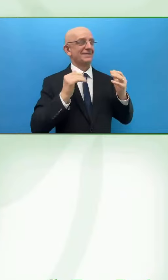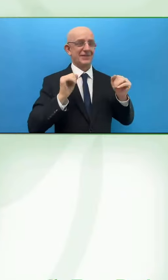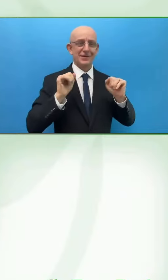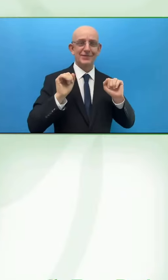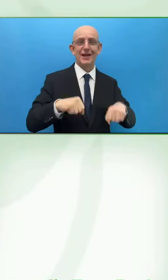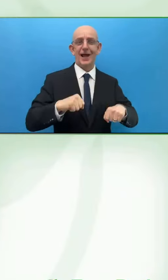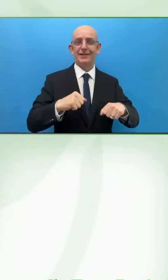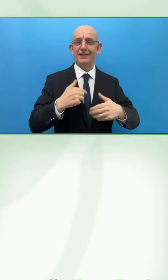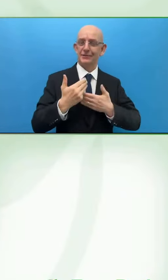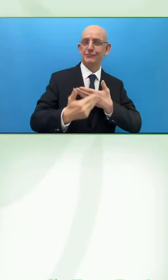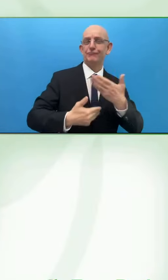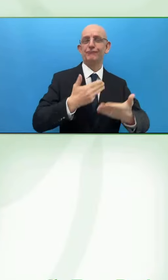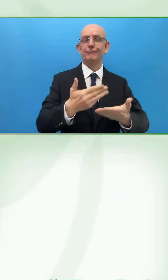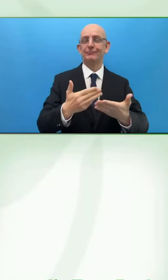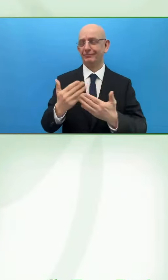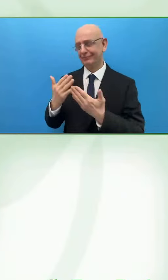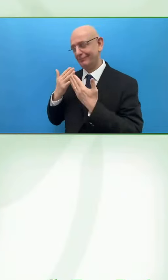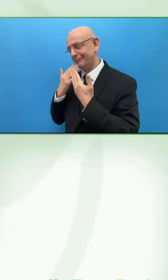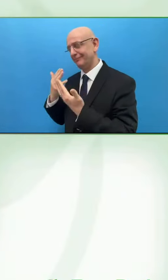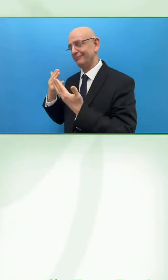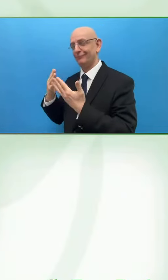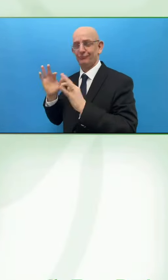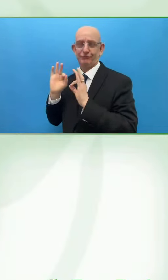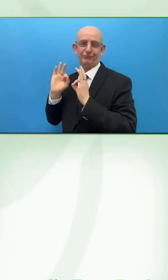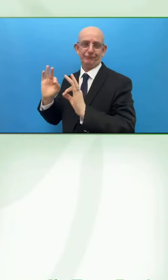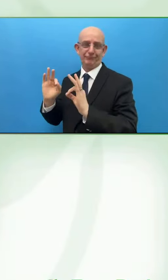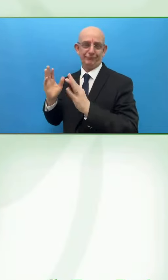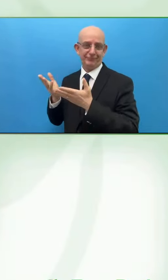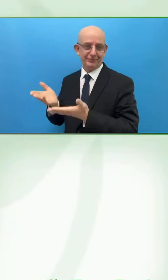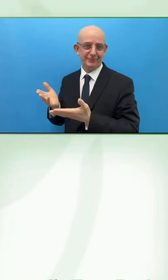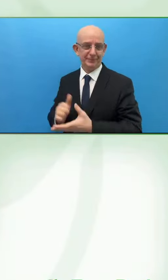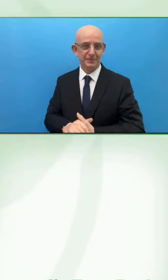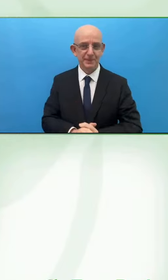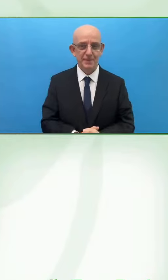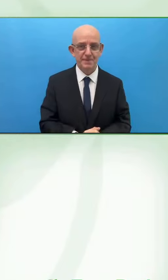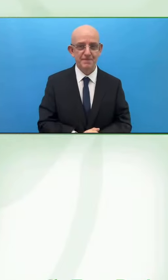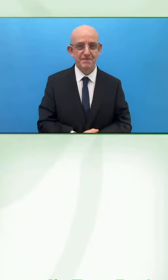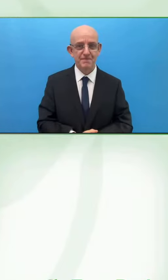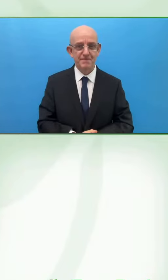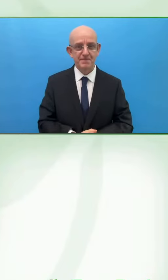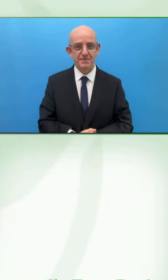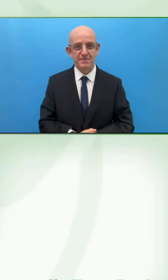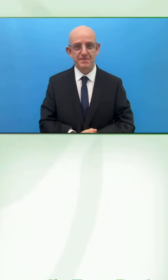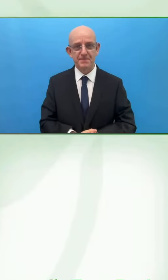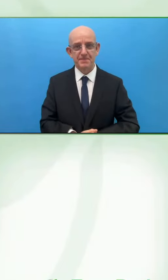Before going to the next award, I would like to get to Melanie.